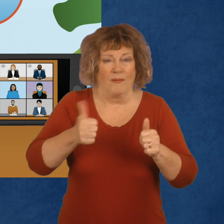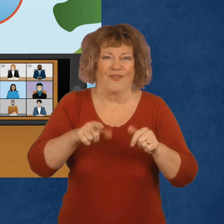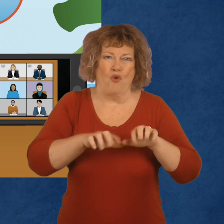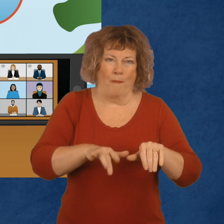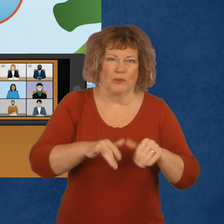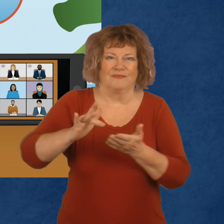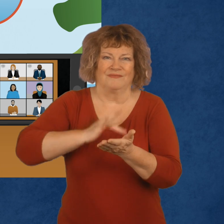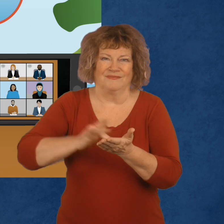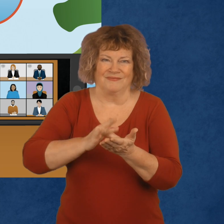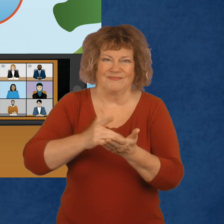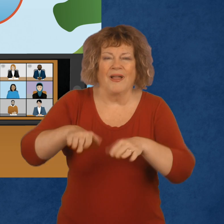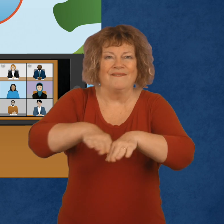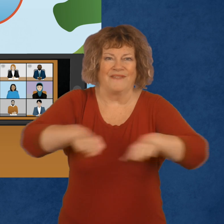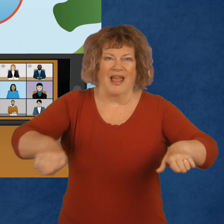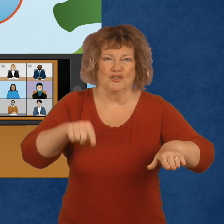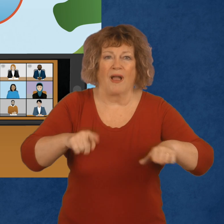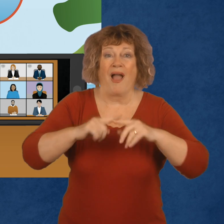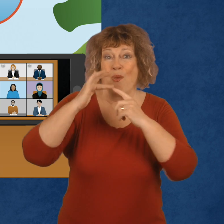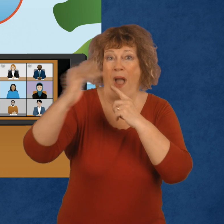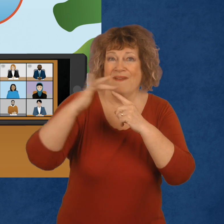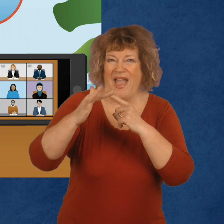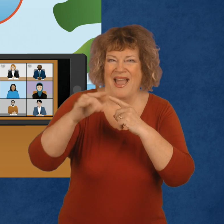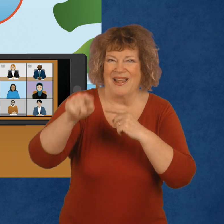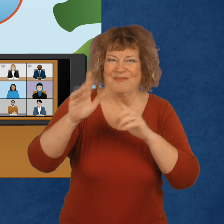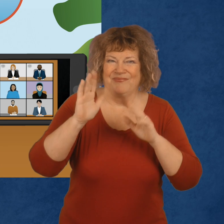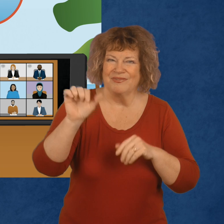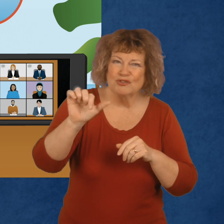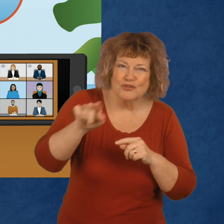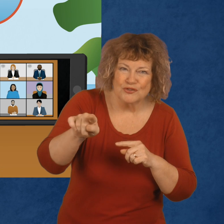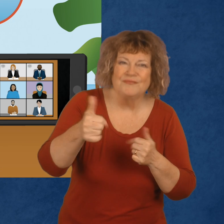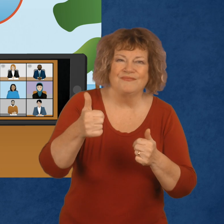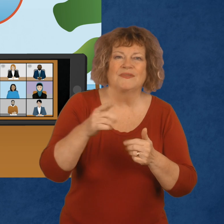Using your phone may mean that you use up credit very quickly or have connection issues.